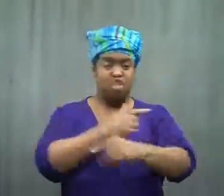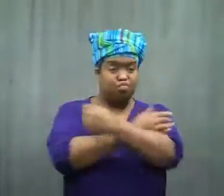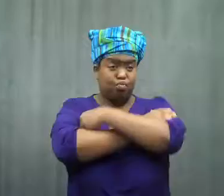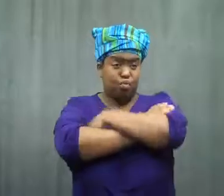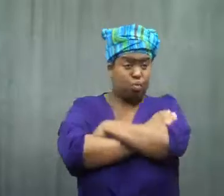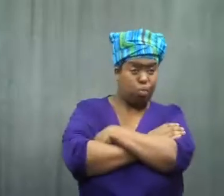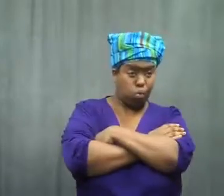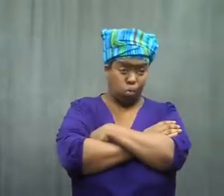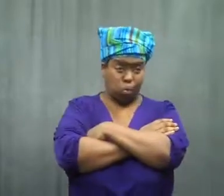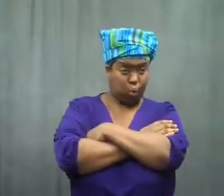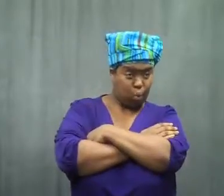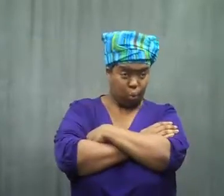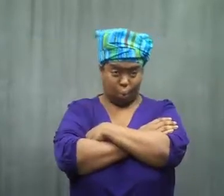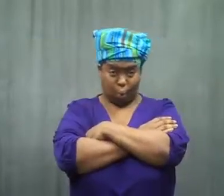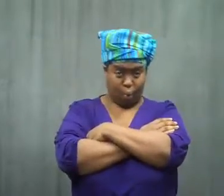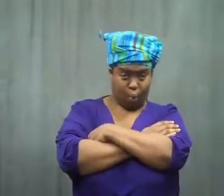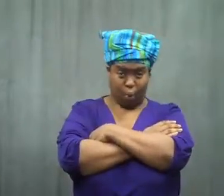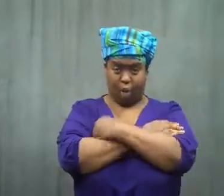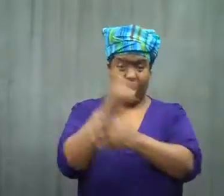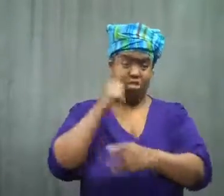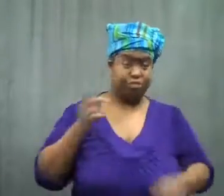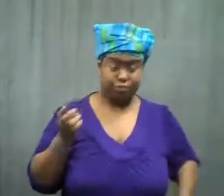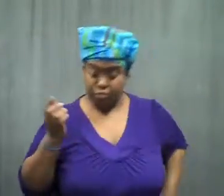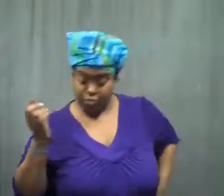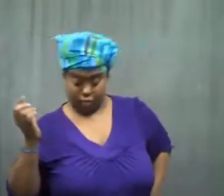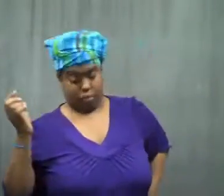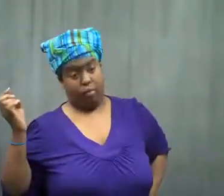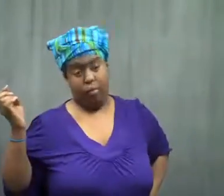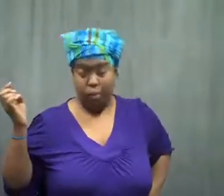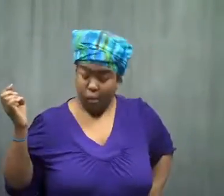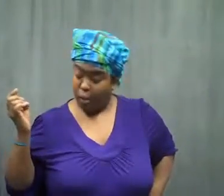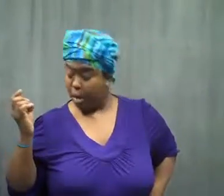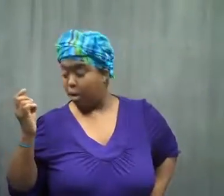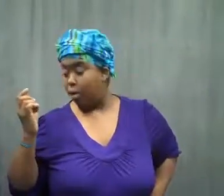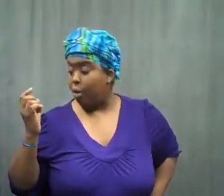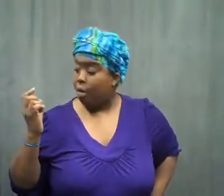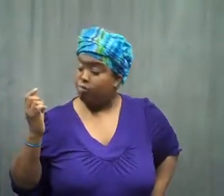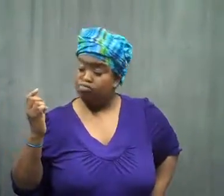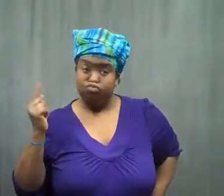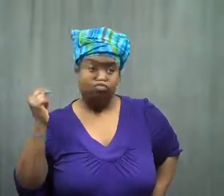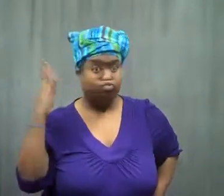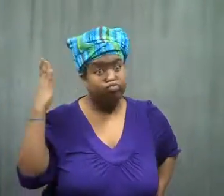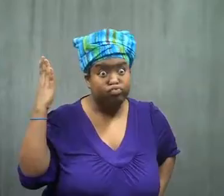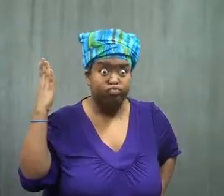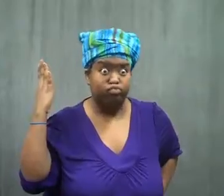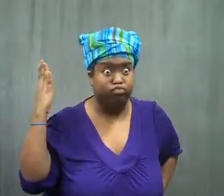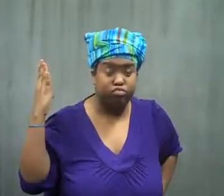My two sisters stood there like, "Too bad, you're gonna get it now!"